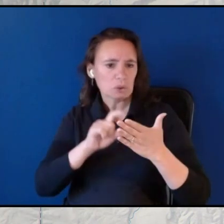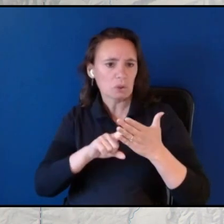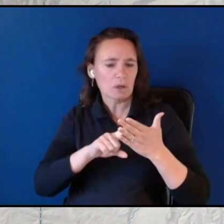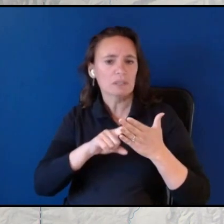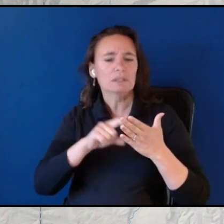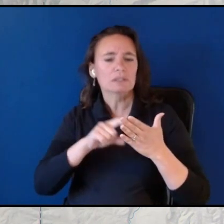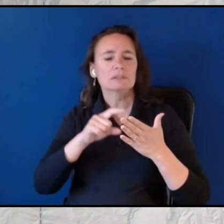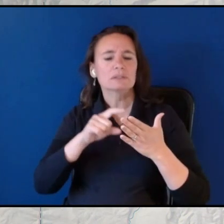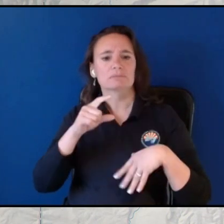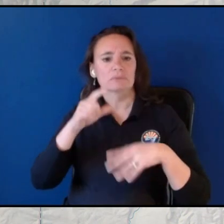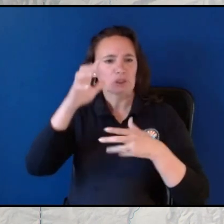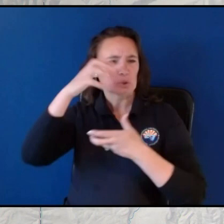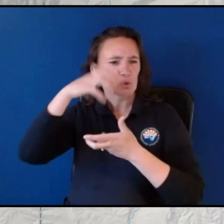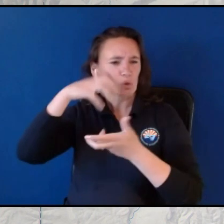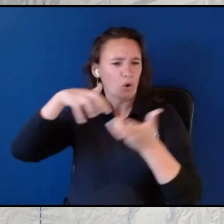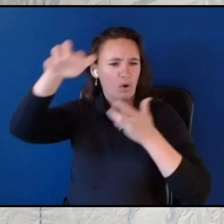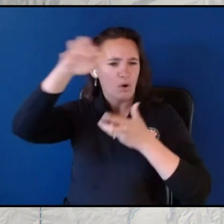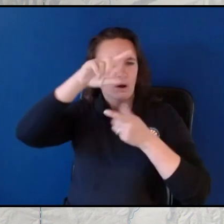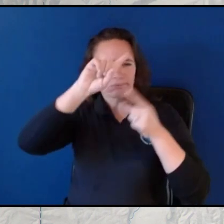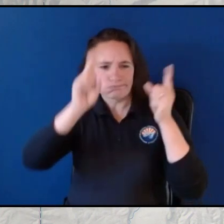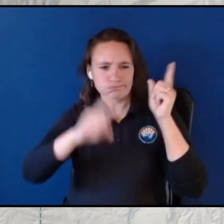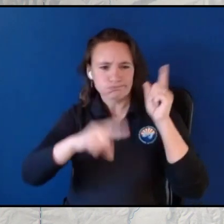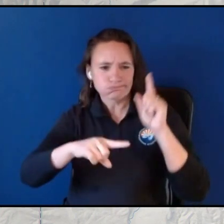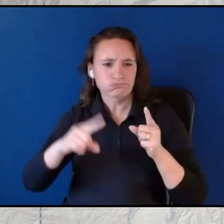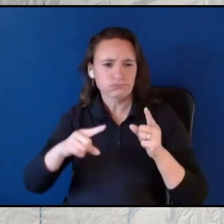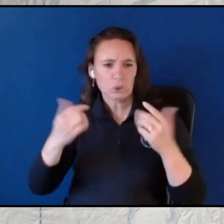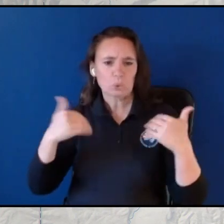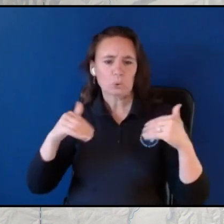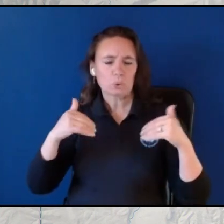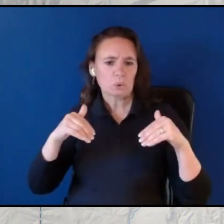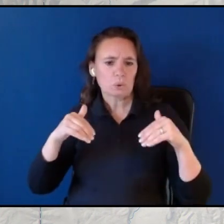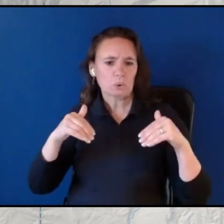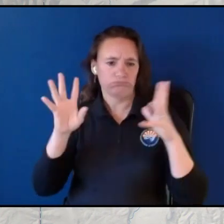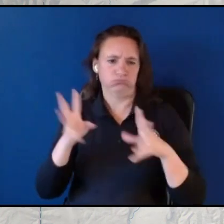Those create very adverse winds are usually unpredictable.